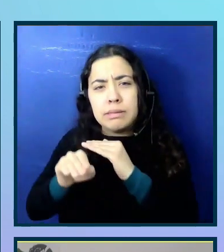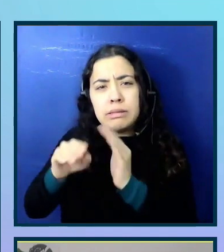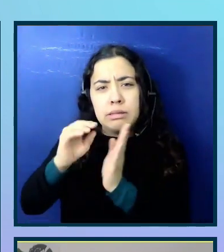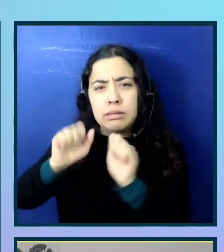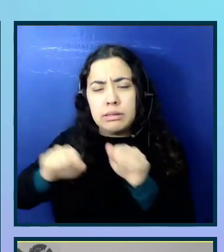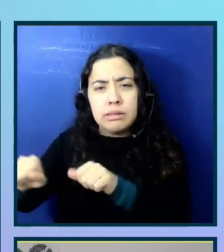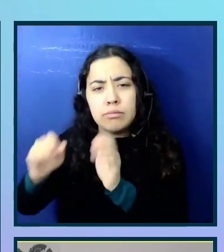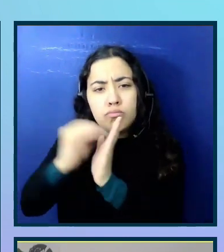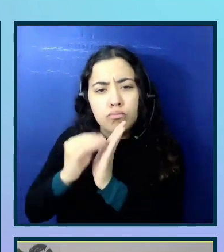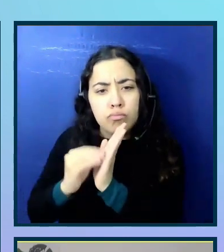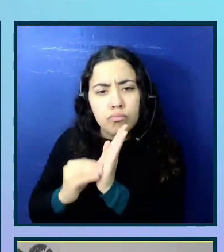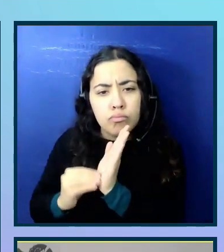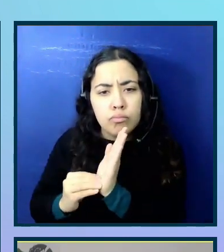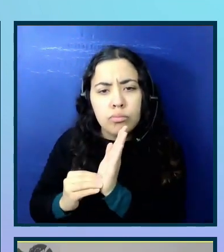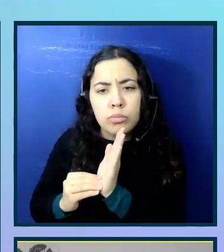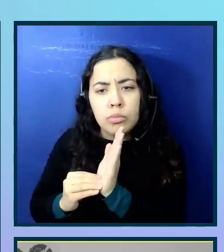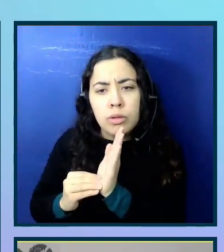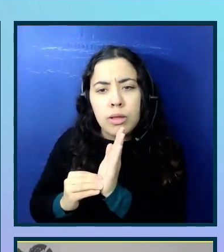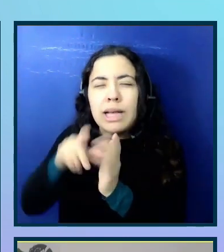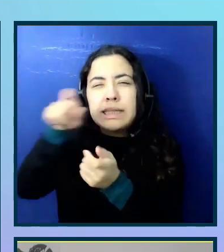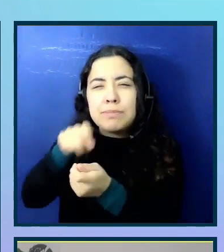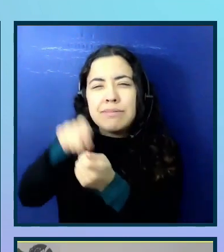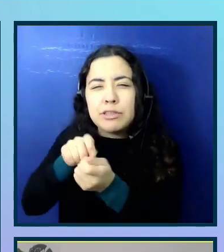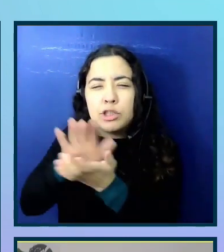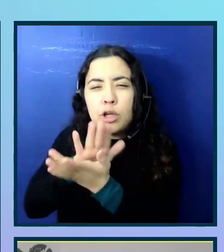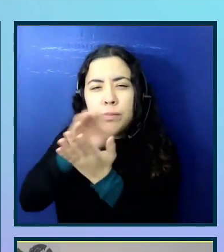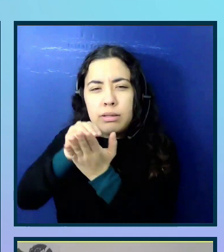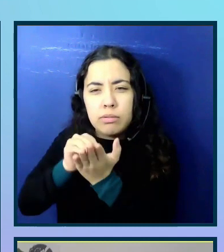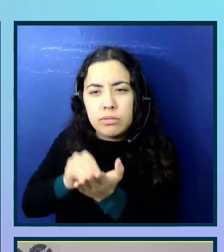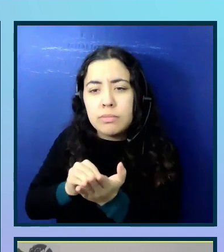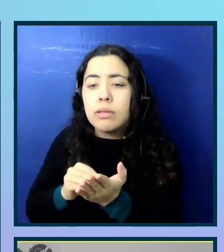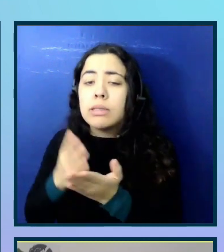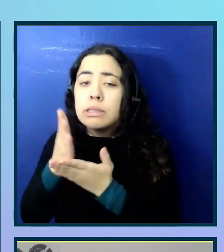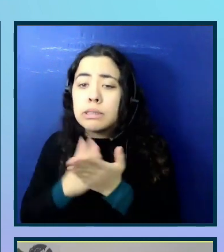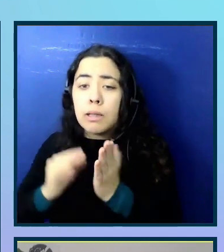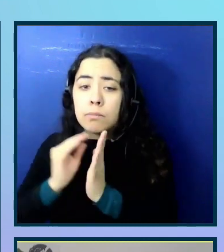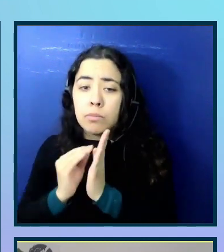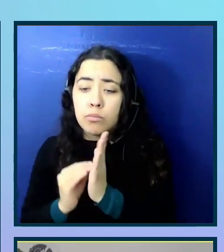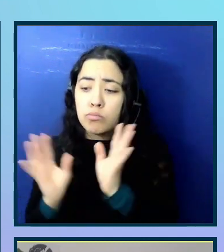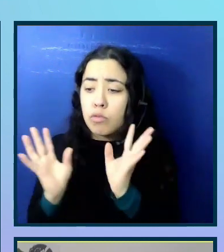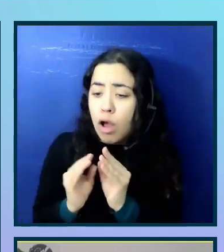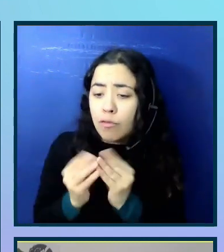so they write a specification there. You can document things in confluence or whatever knowledge base you have.